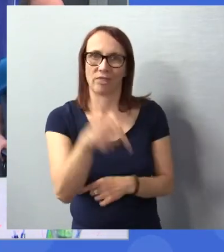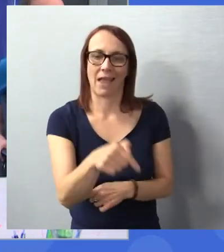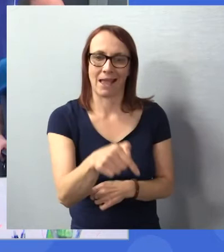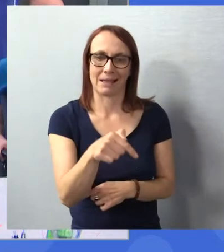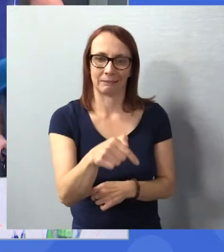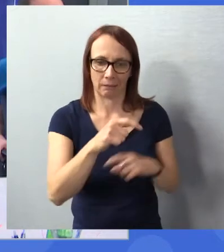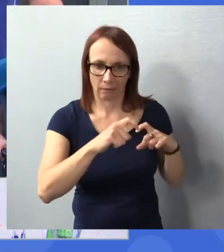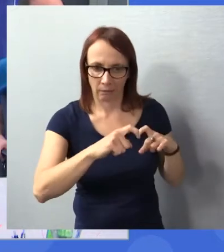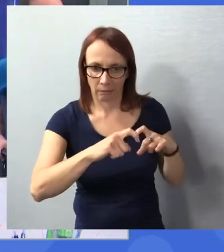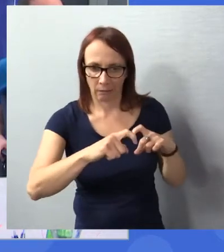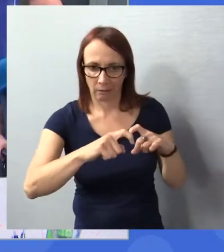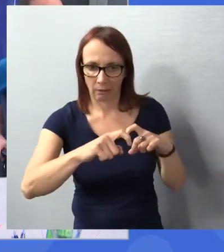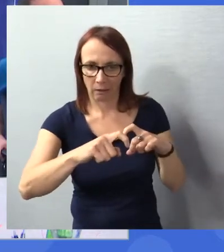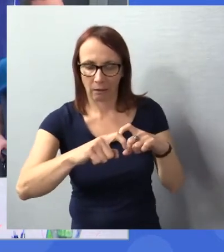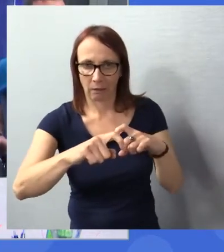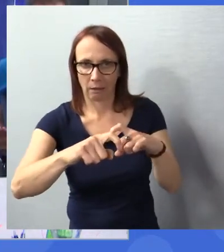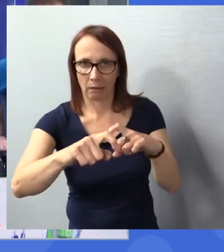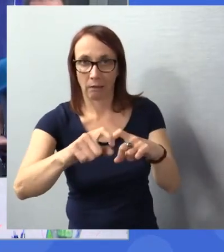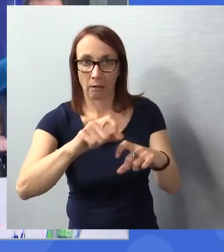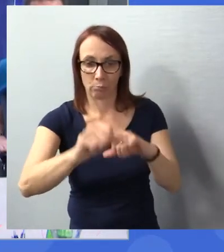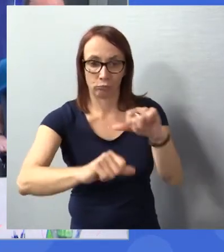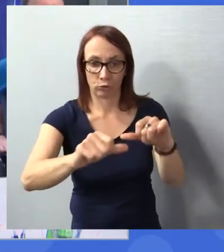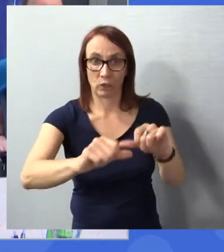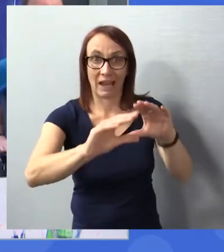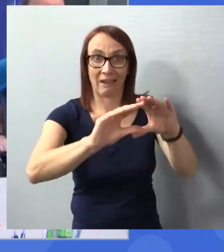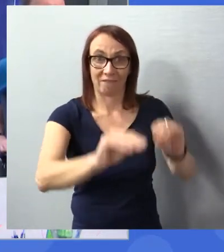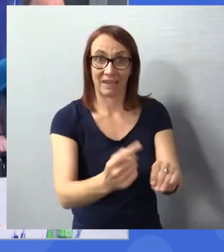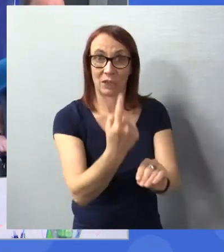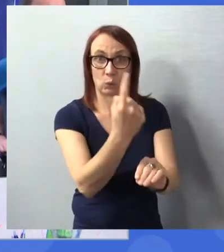the end before we spread out another issue it's the only way you can actually